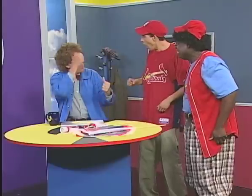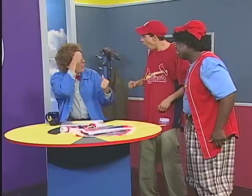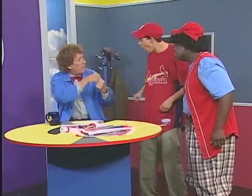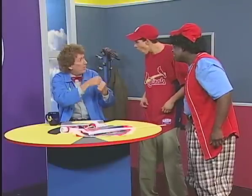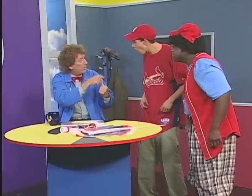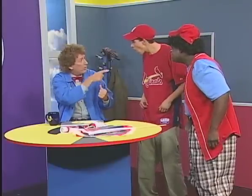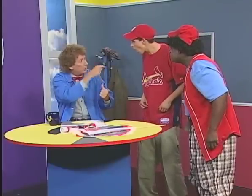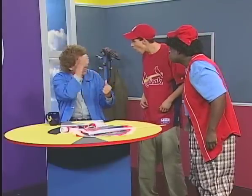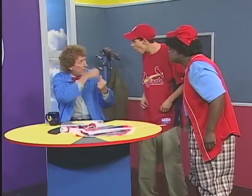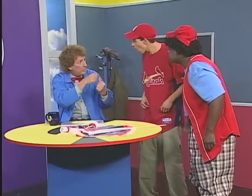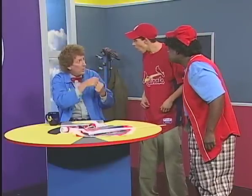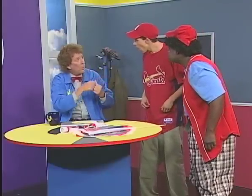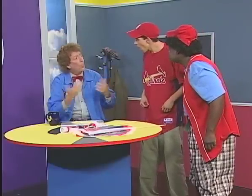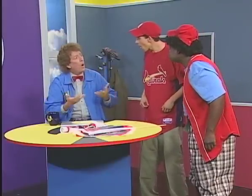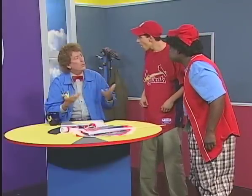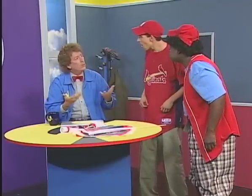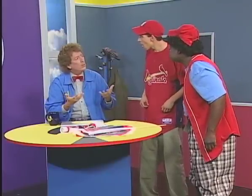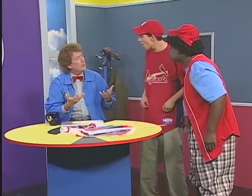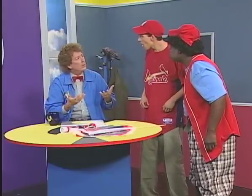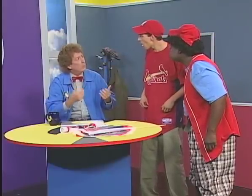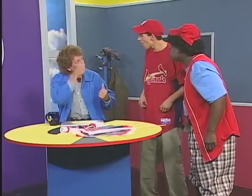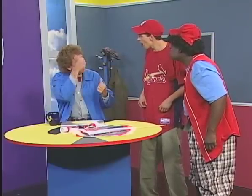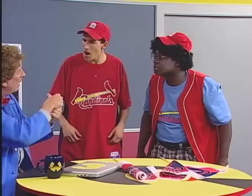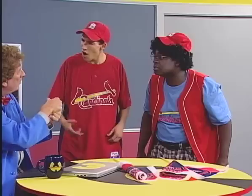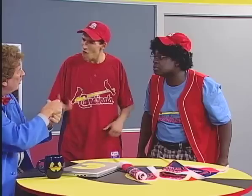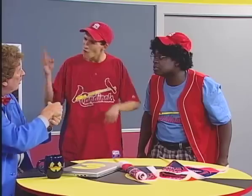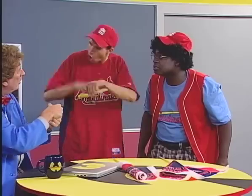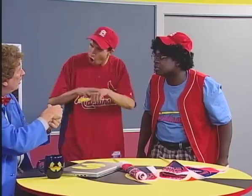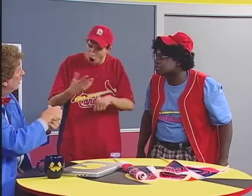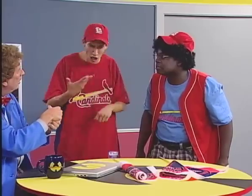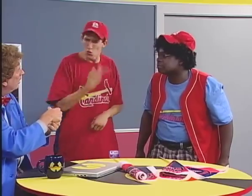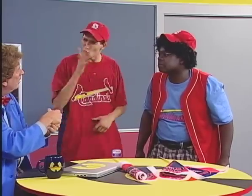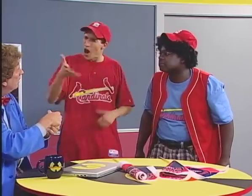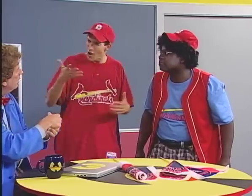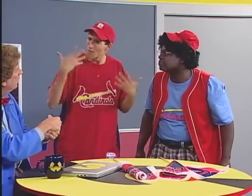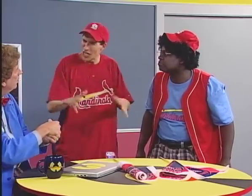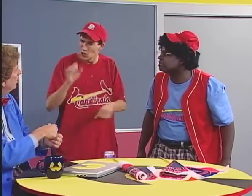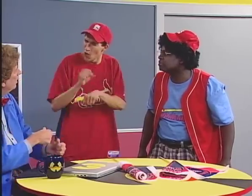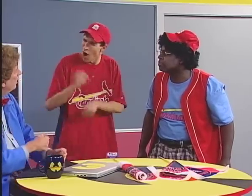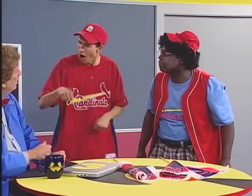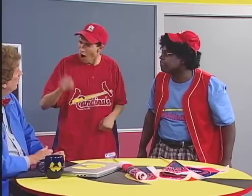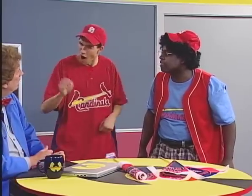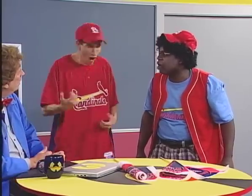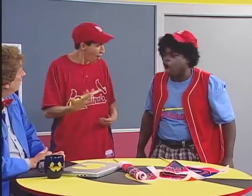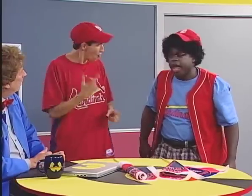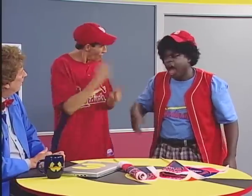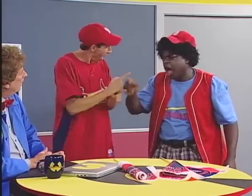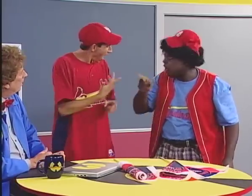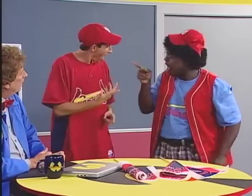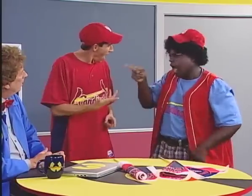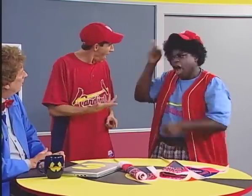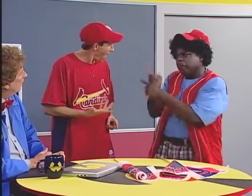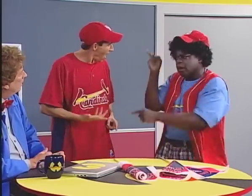WHAT DO YOU NEED TO REMEMBER? OF COURSE. WE'LL FINISH OUR WORK. RIGHT?